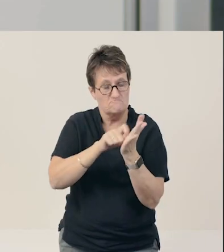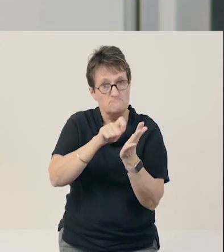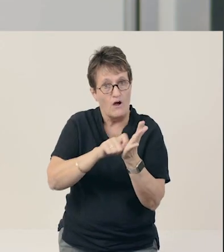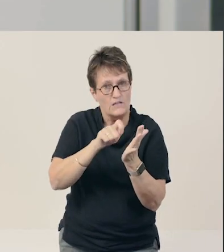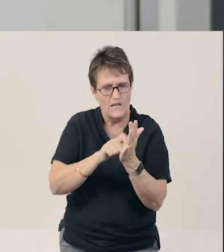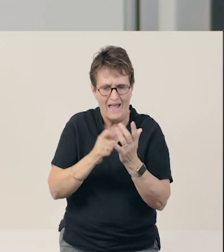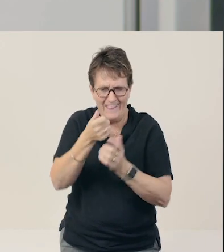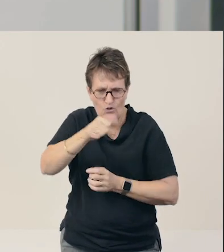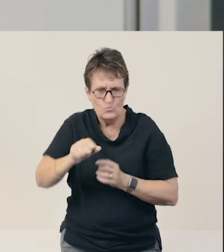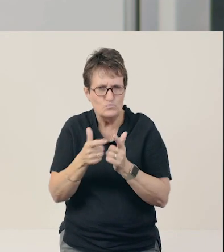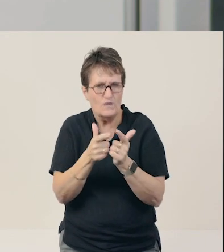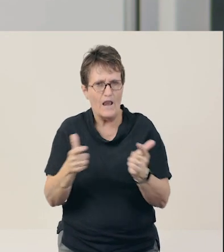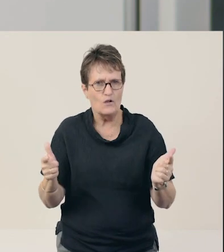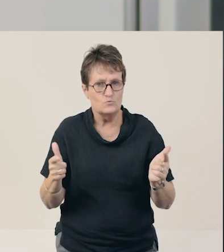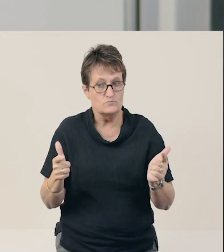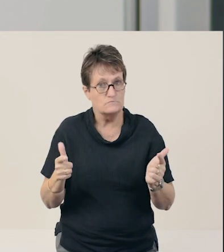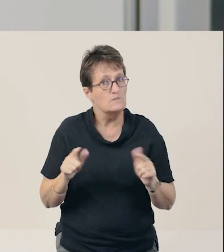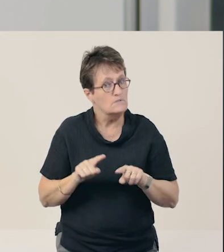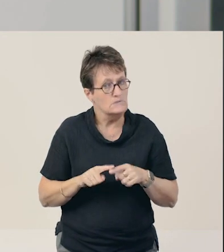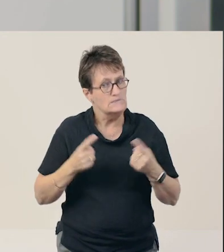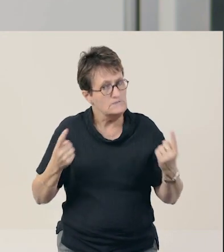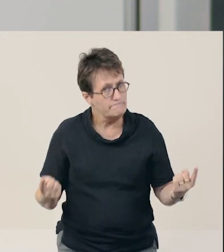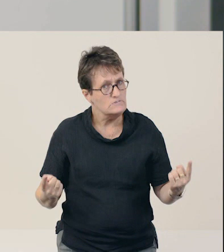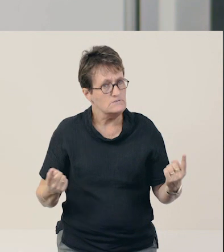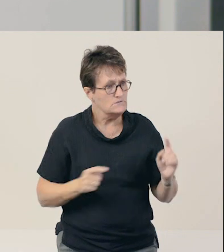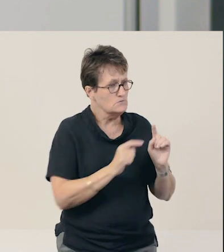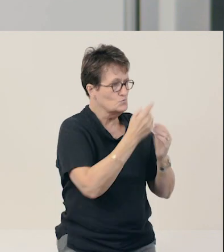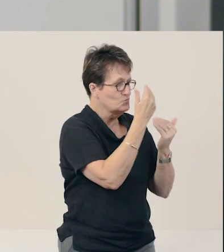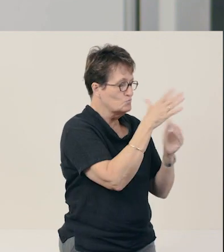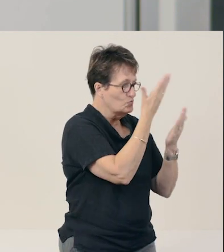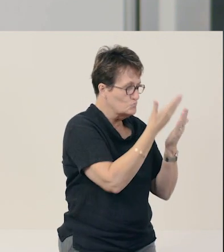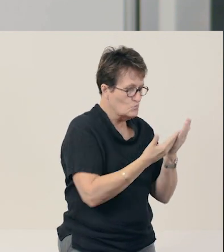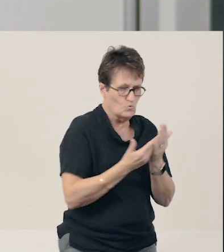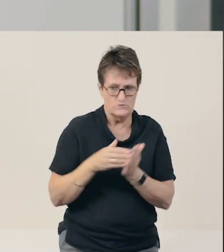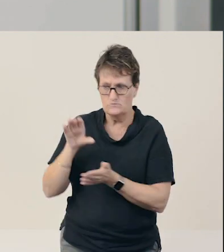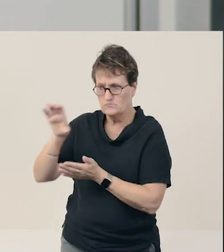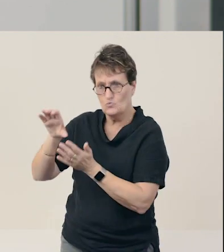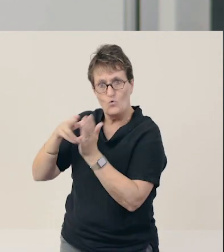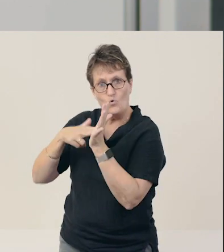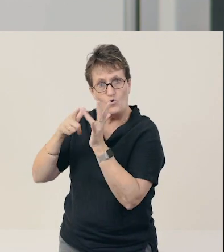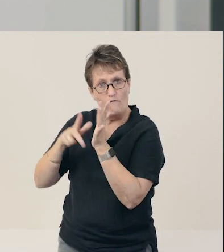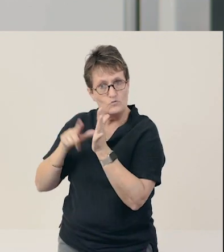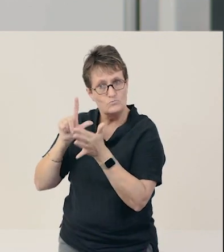Although there are differences between short stories and novels, there are also many similarities.